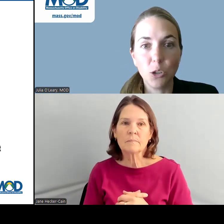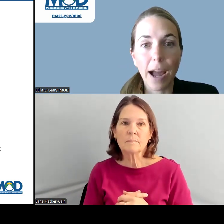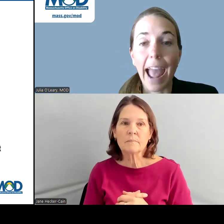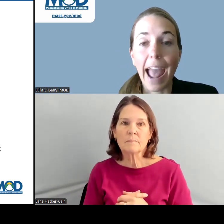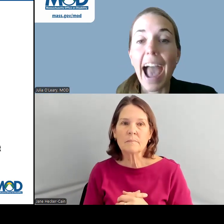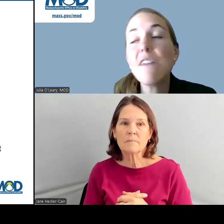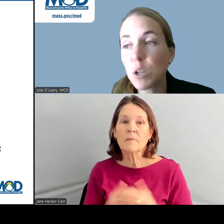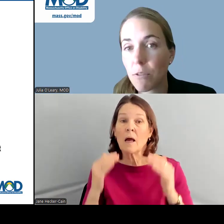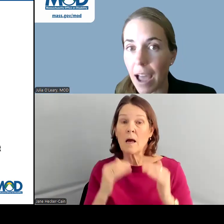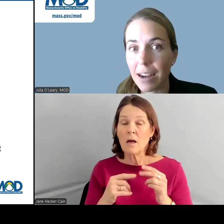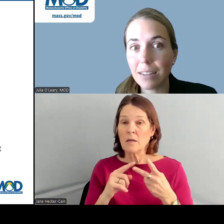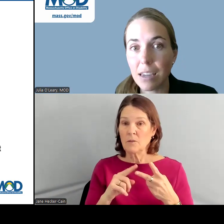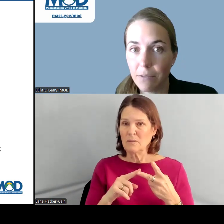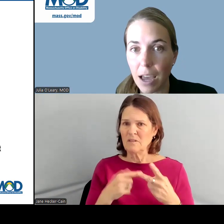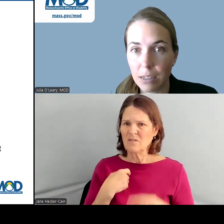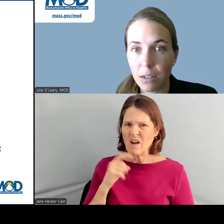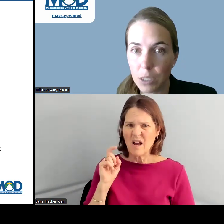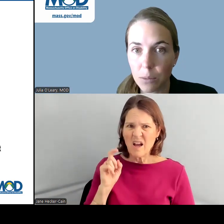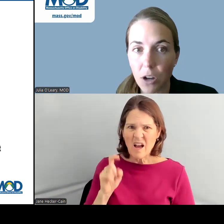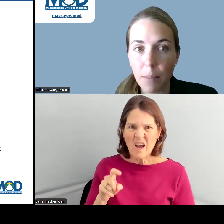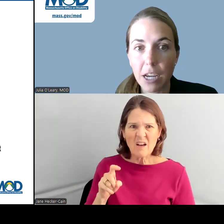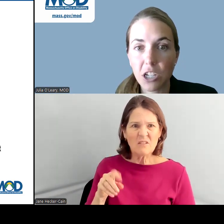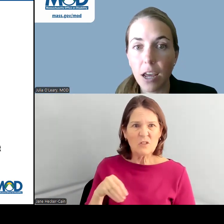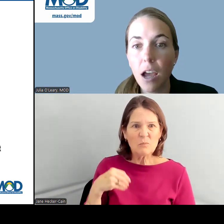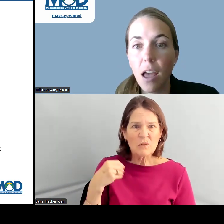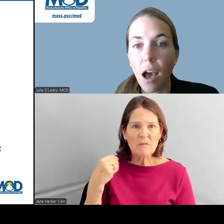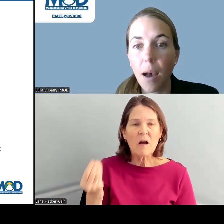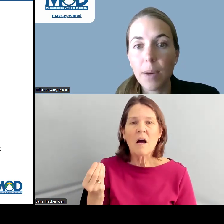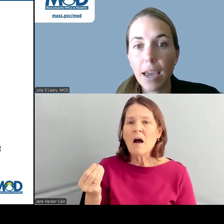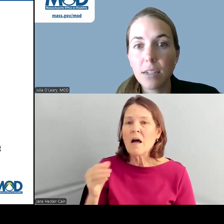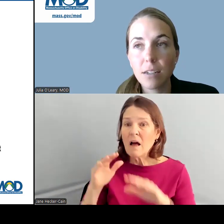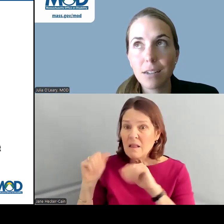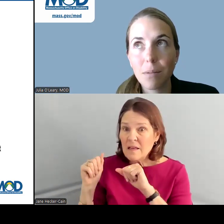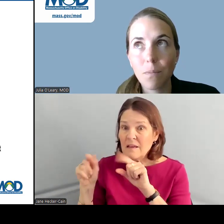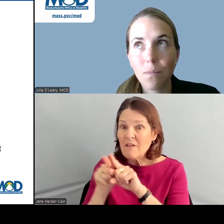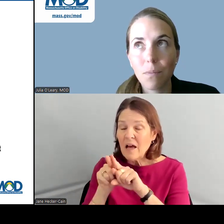The other question that I get a lot is, do I have to provide leave as a reasonable accommodation?